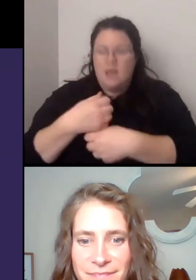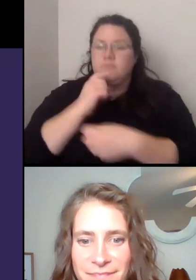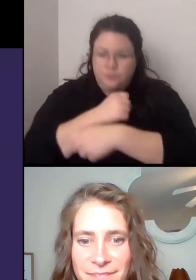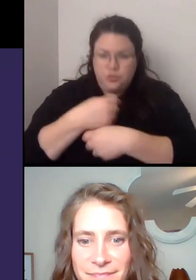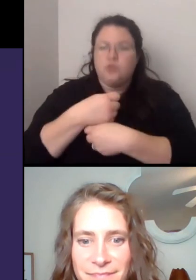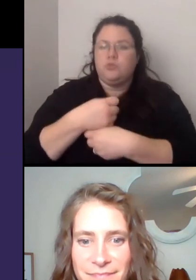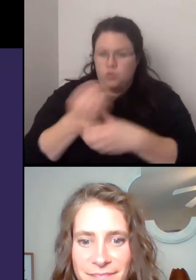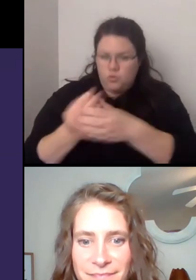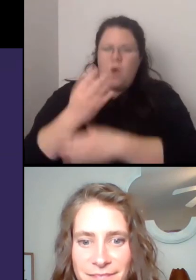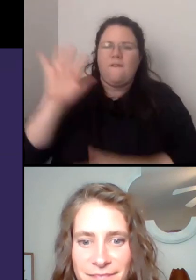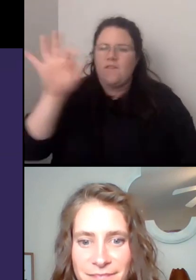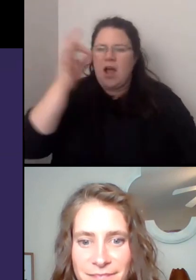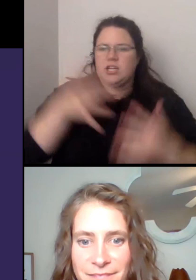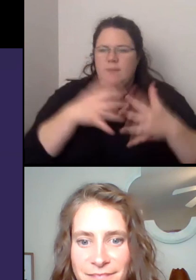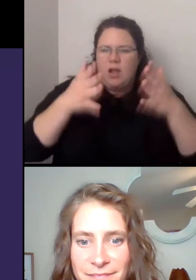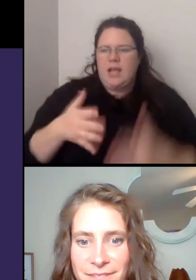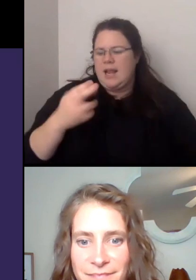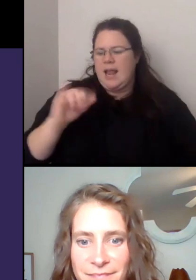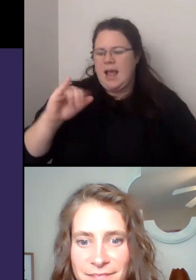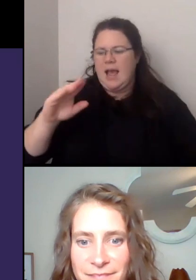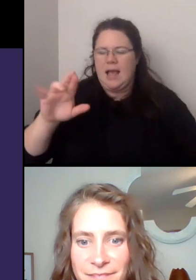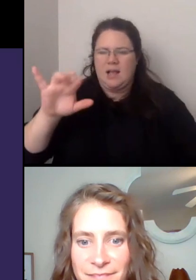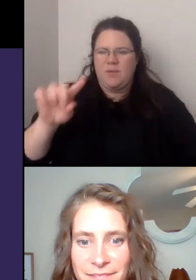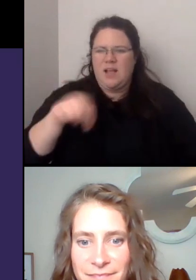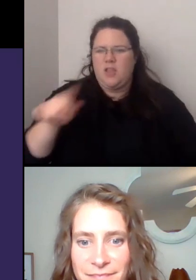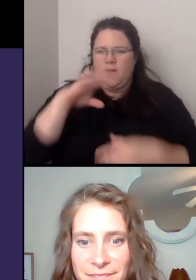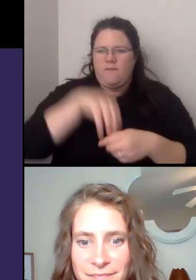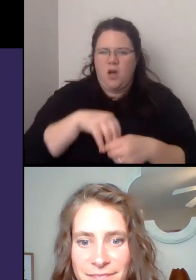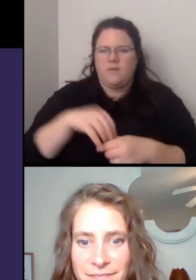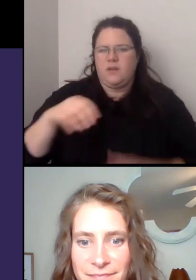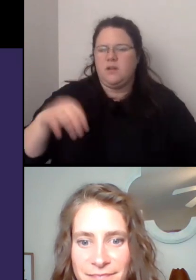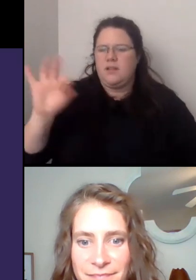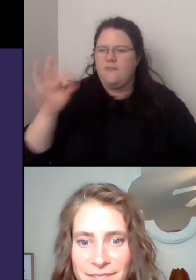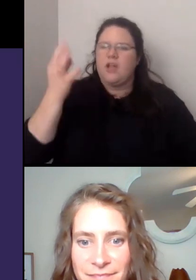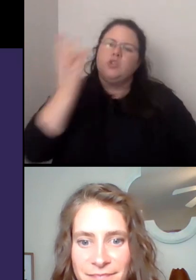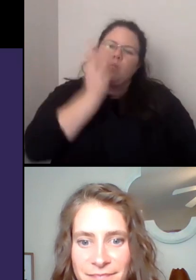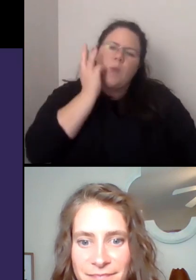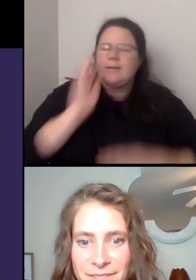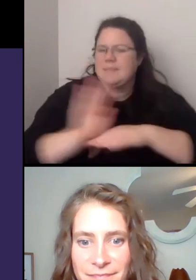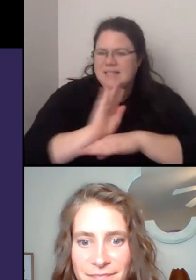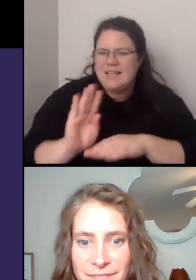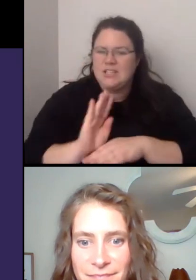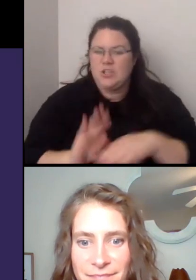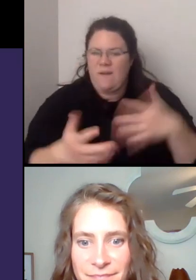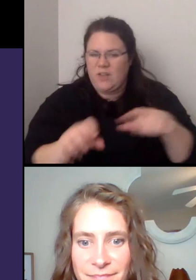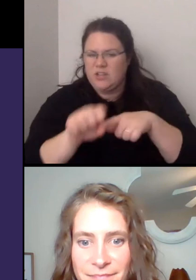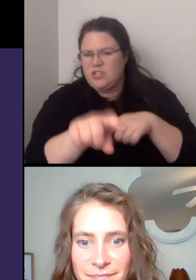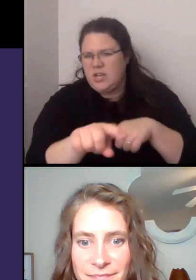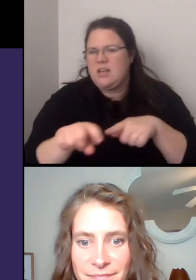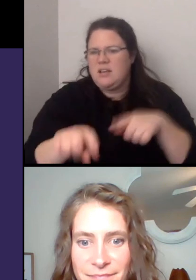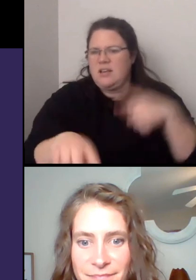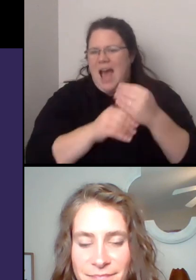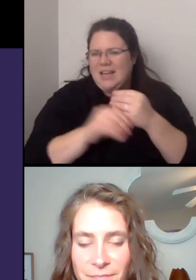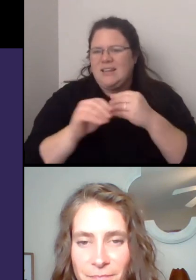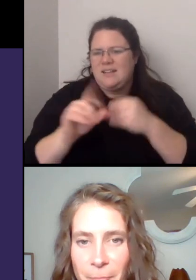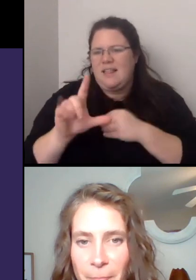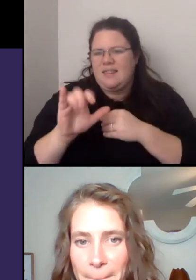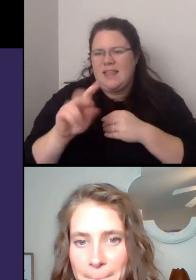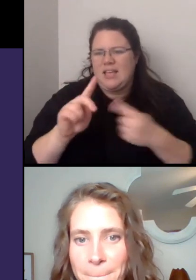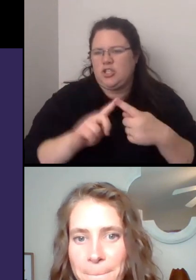and participate in the Missouri Wine Industry. So you can sign up for that chat that I dropped the link to that talk in the chat as well. And Susan, thank you so much.